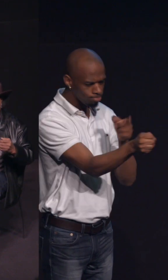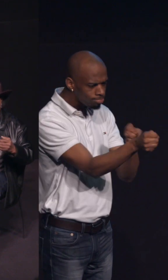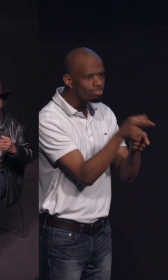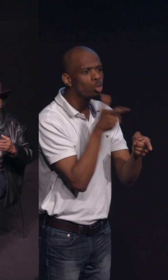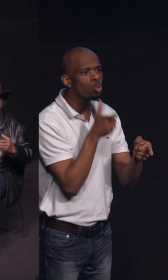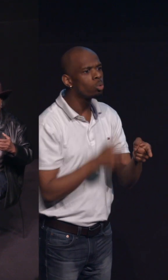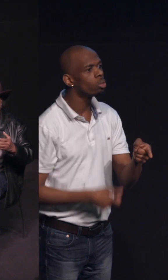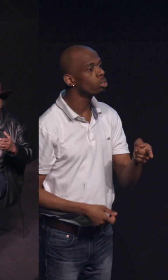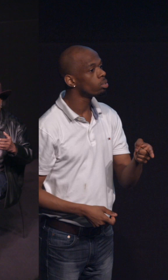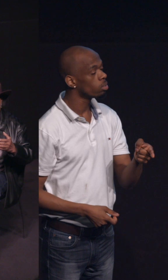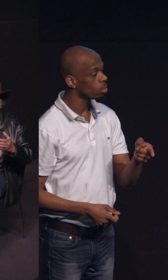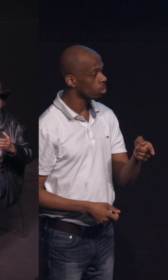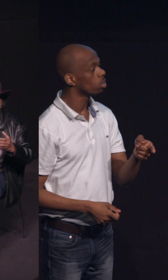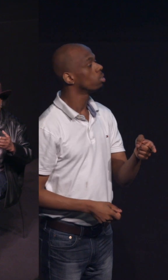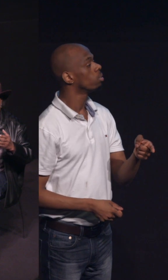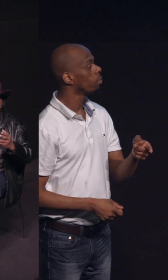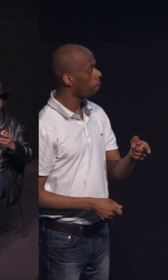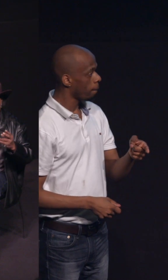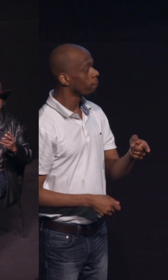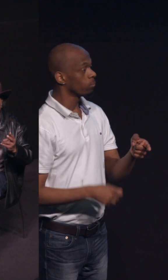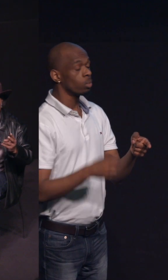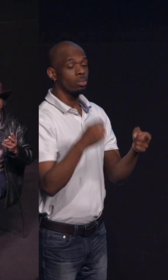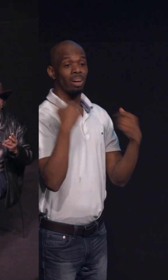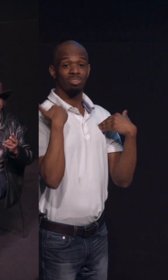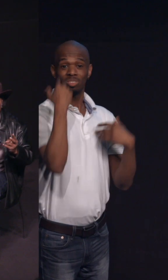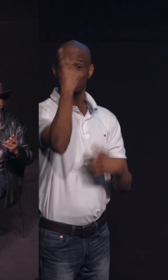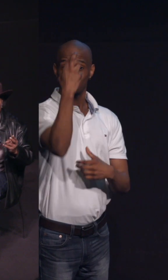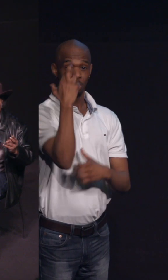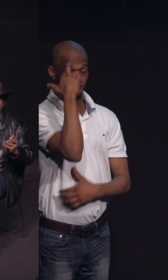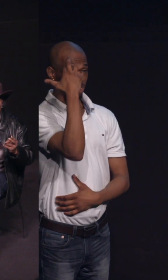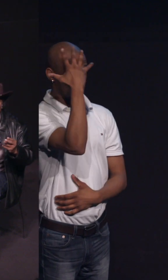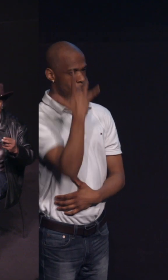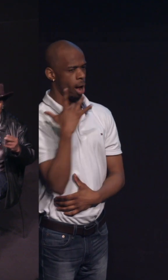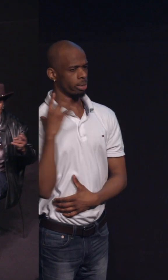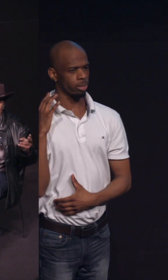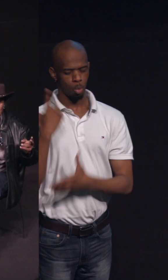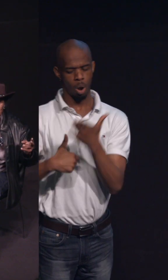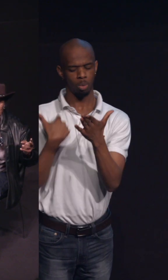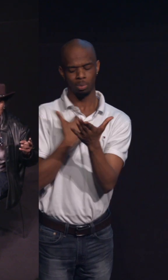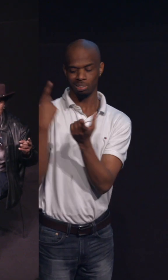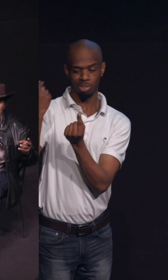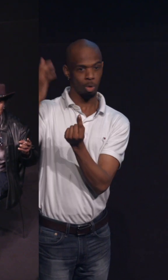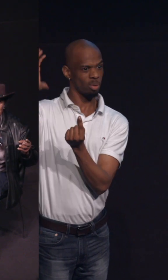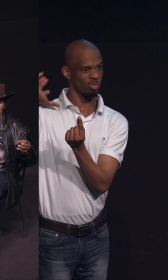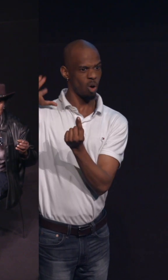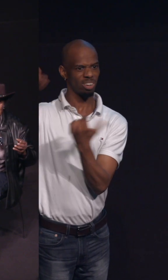Okay, there's two reasons why we got away from it. First of all, it didn't pay.